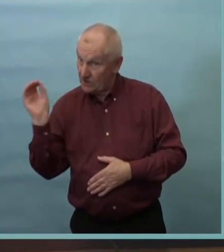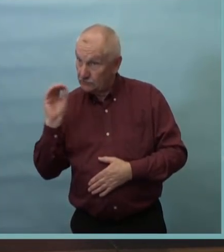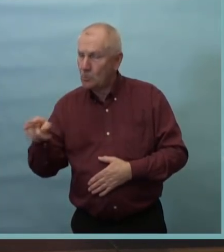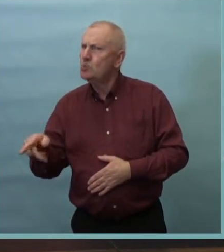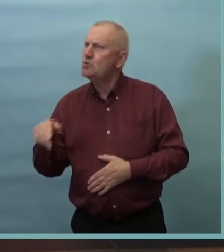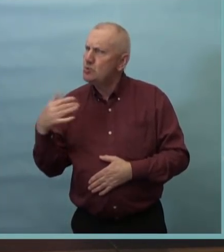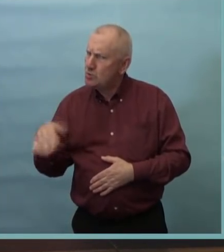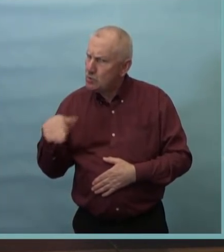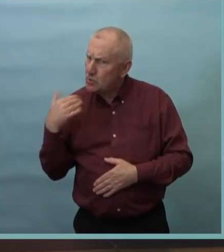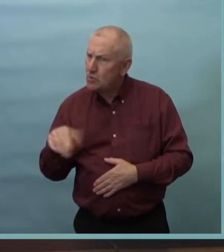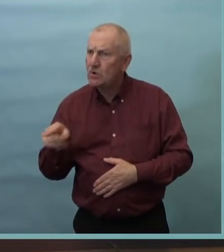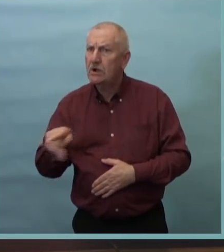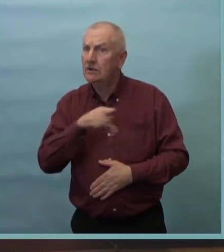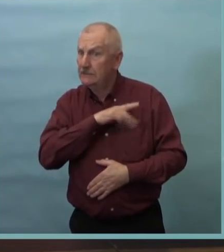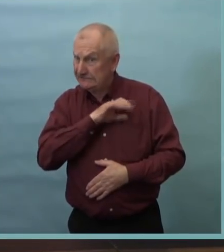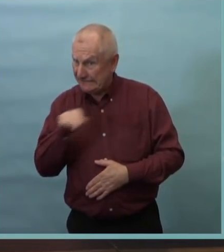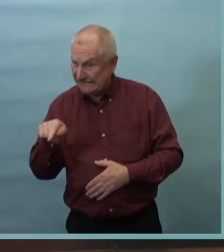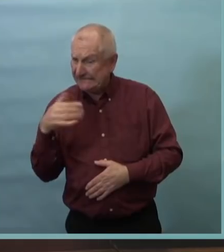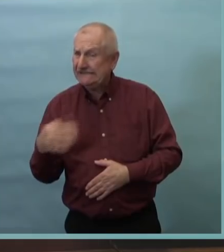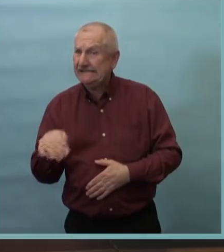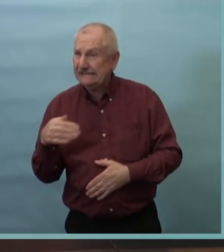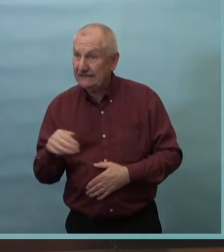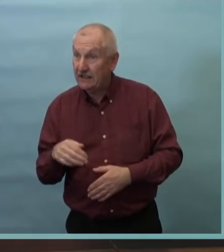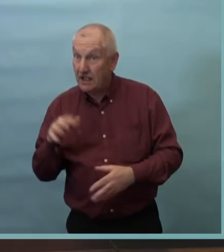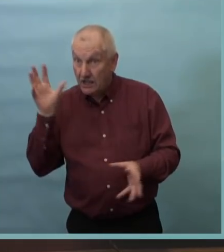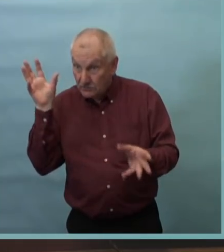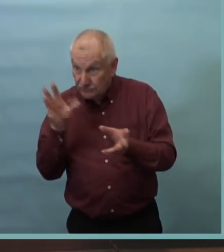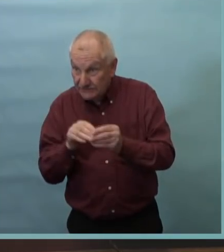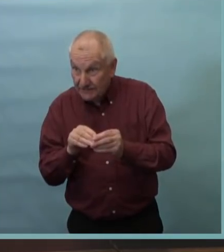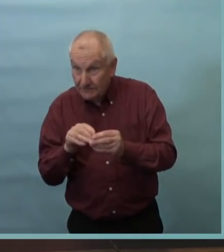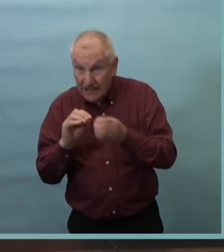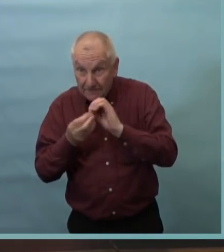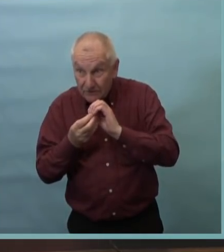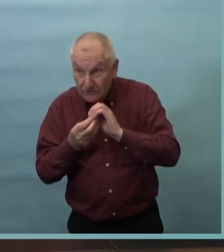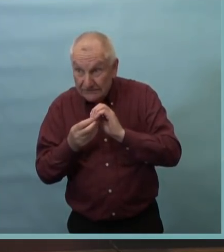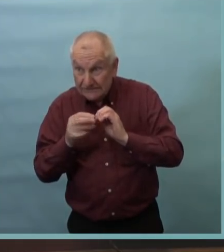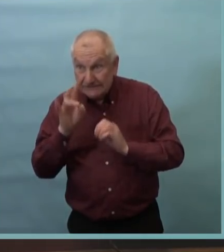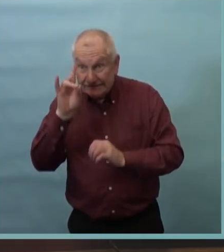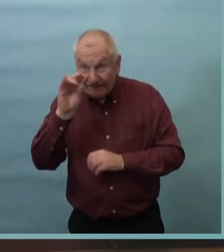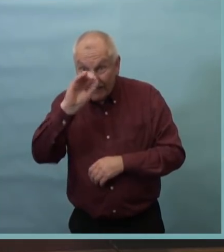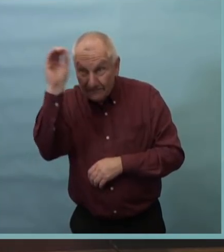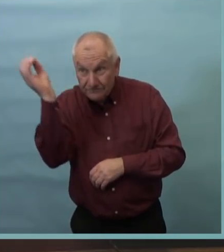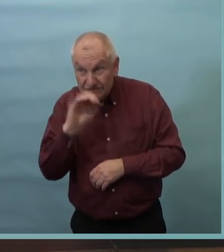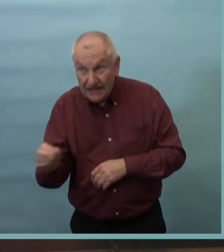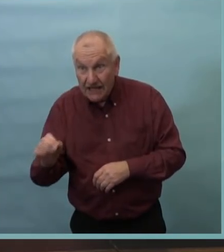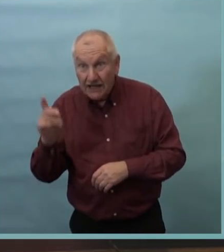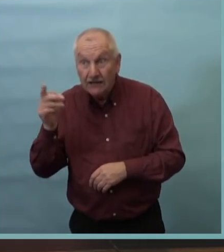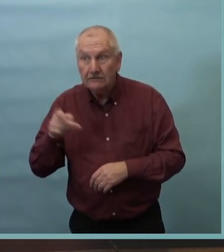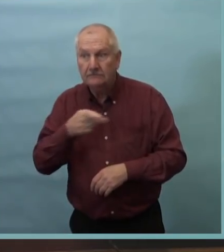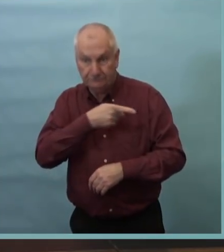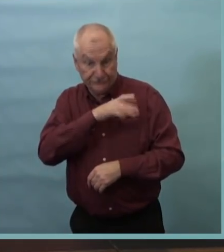residents account for more than 70% of the provinces deaths and in Quebec that